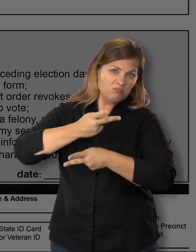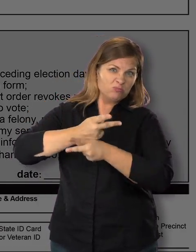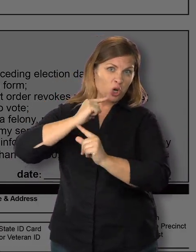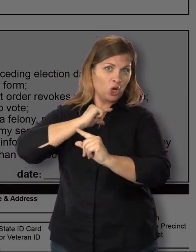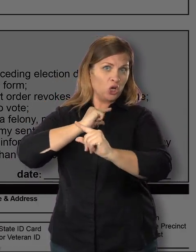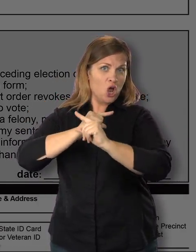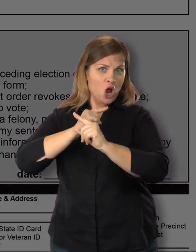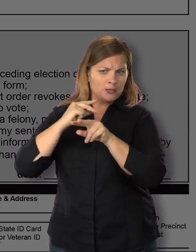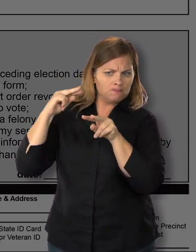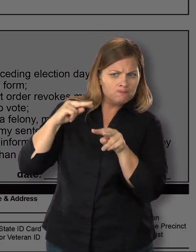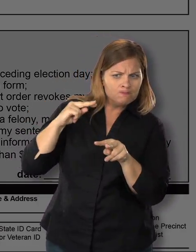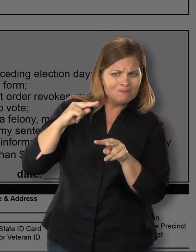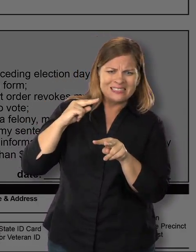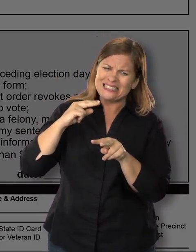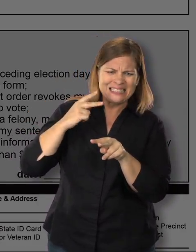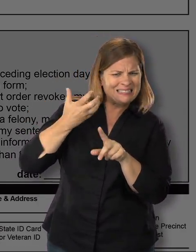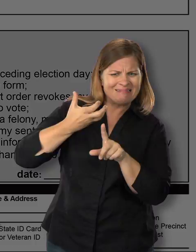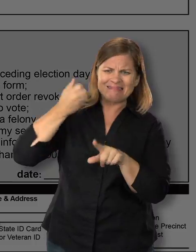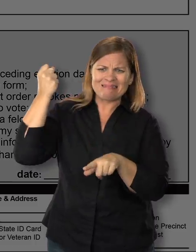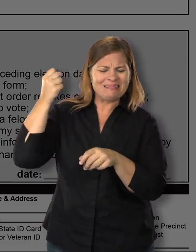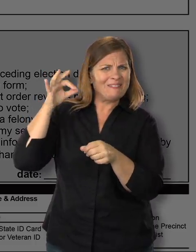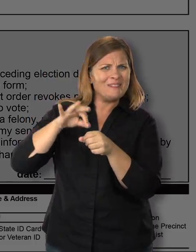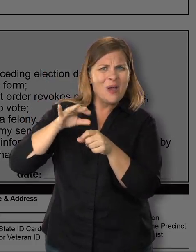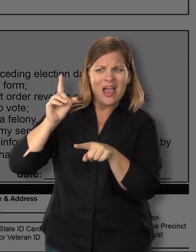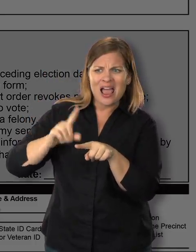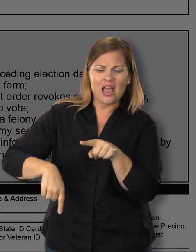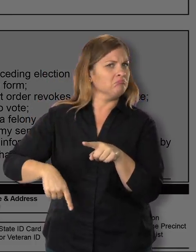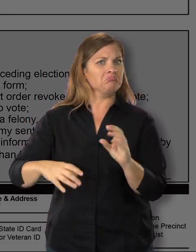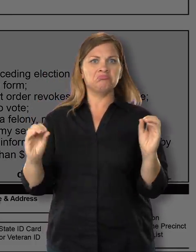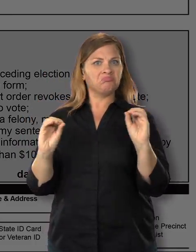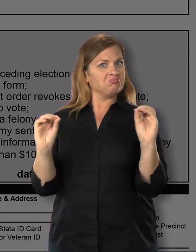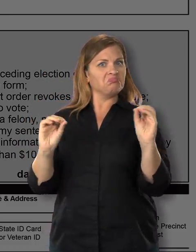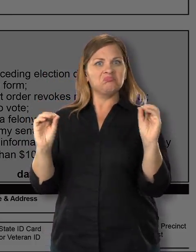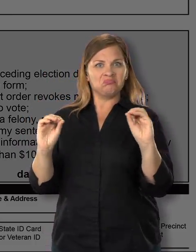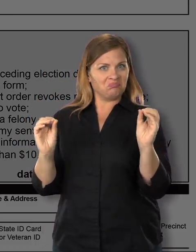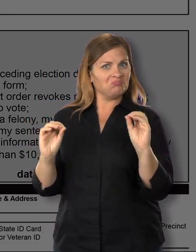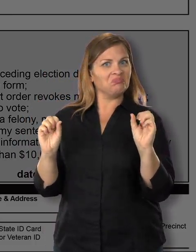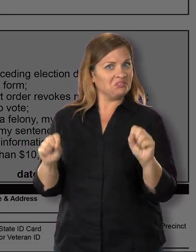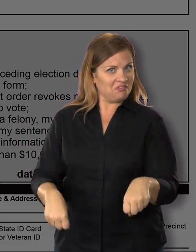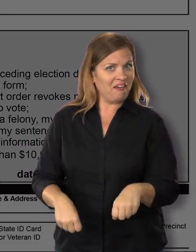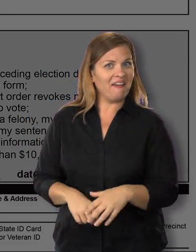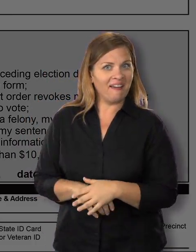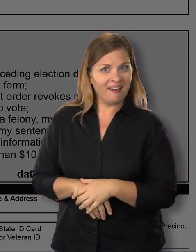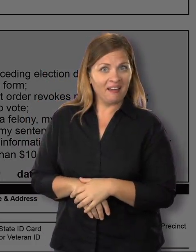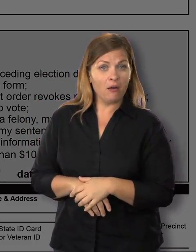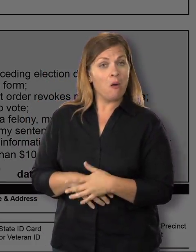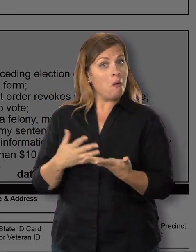in which the court order revokes my right to vote;